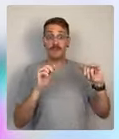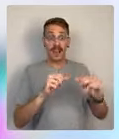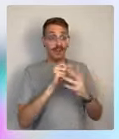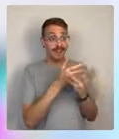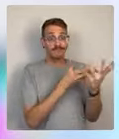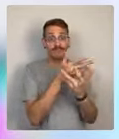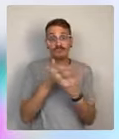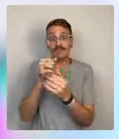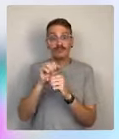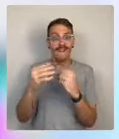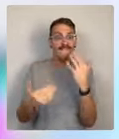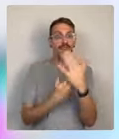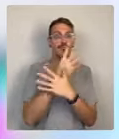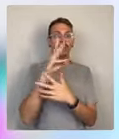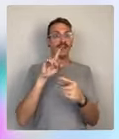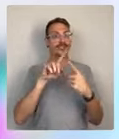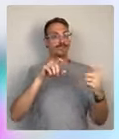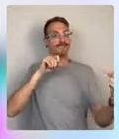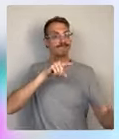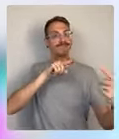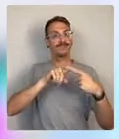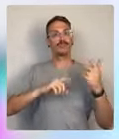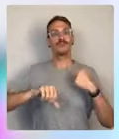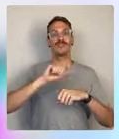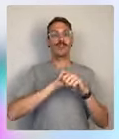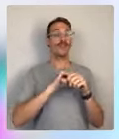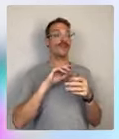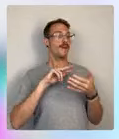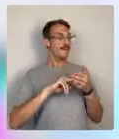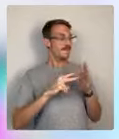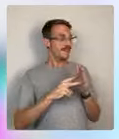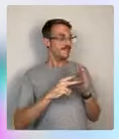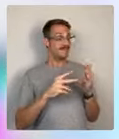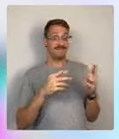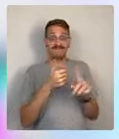If you have people now able to interact, and you've got new forms of signaling